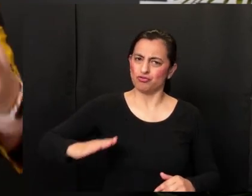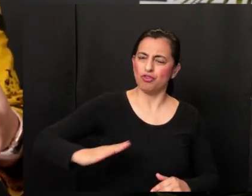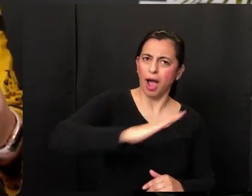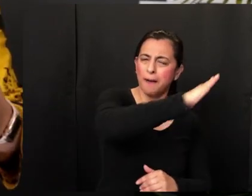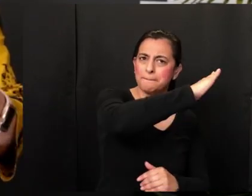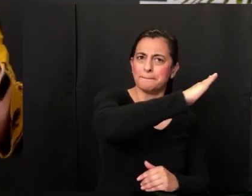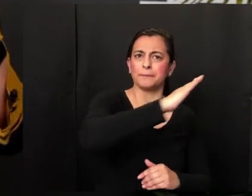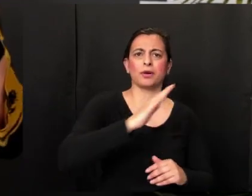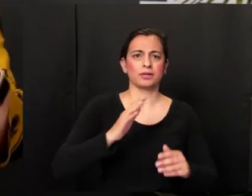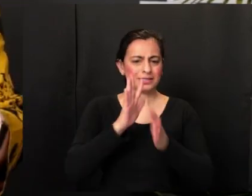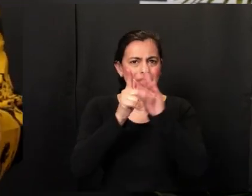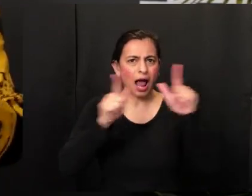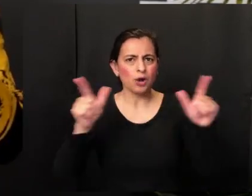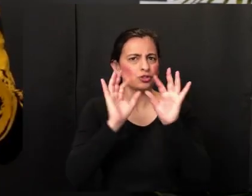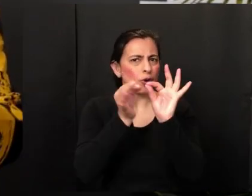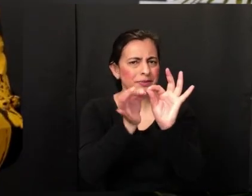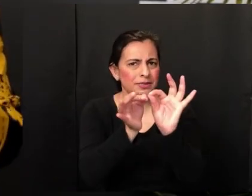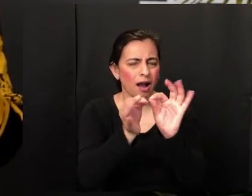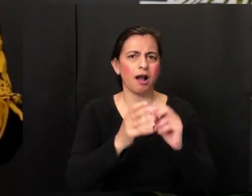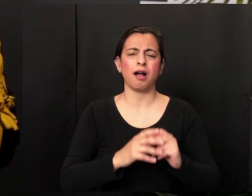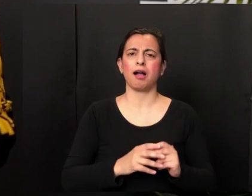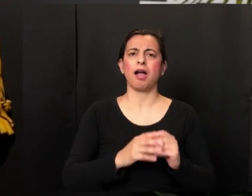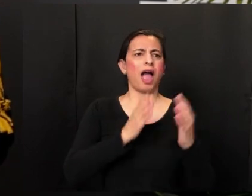this is what we need to achieve.